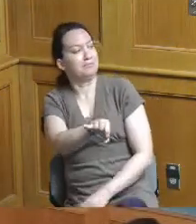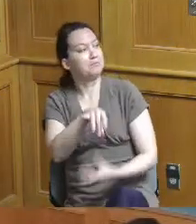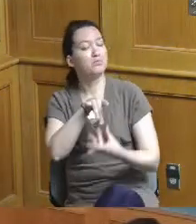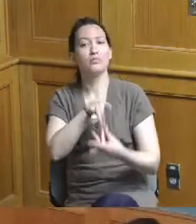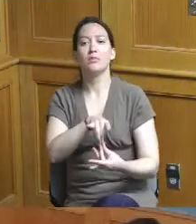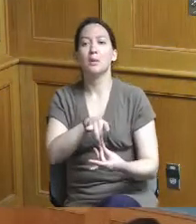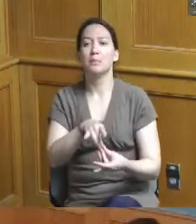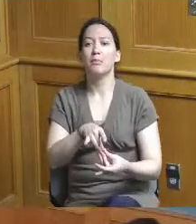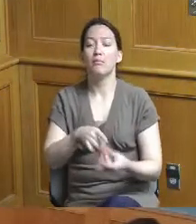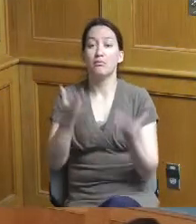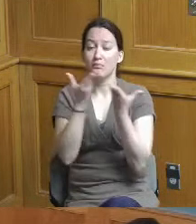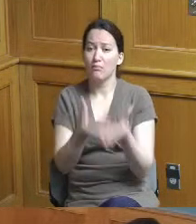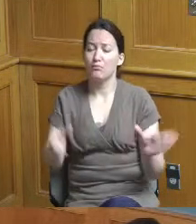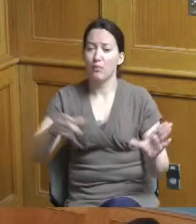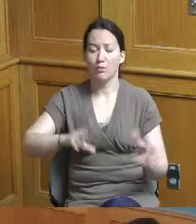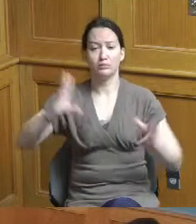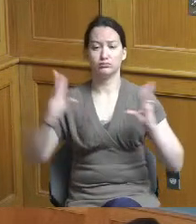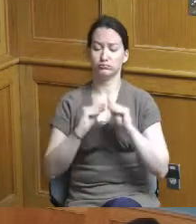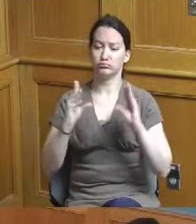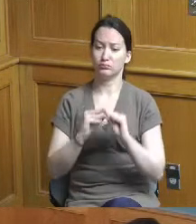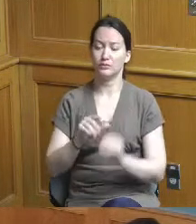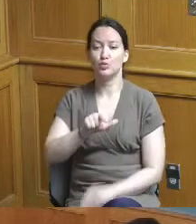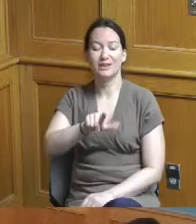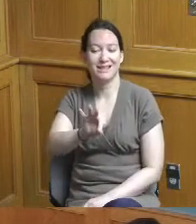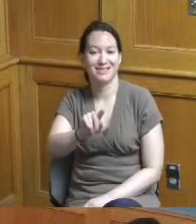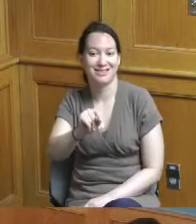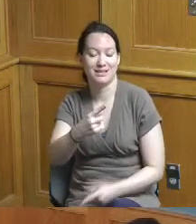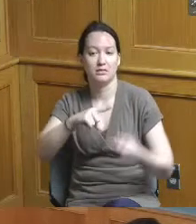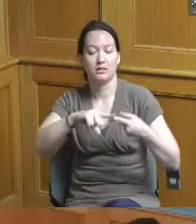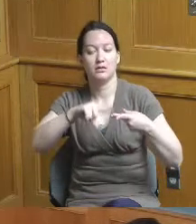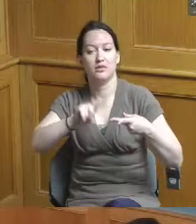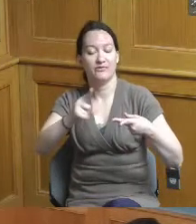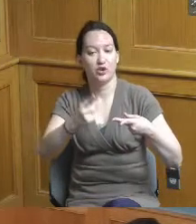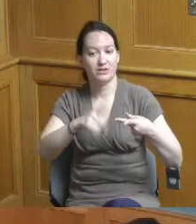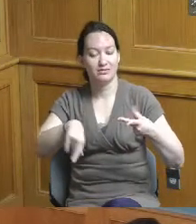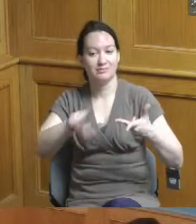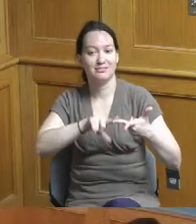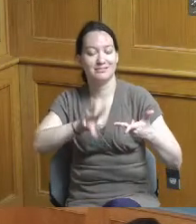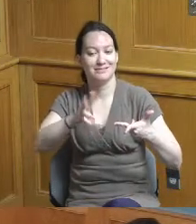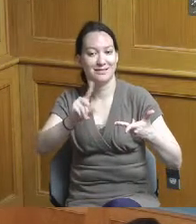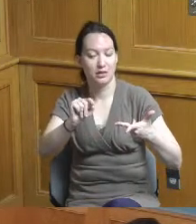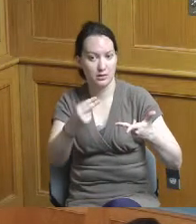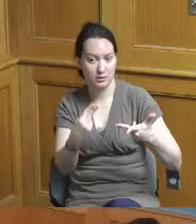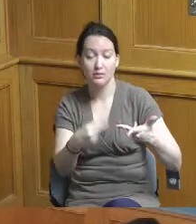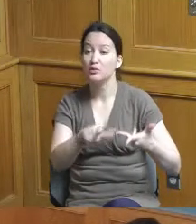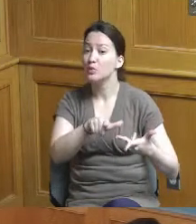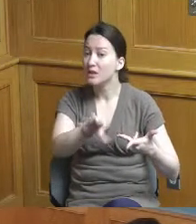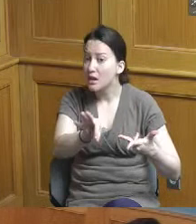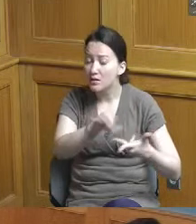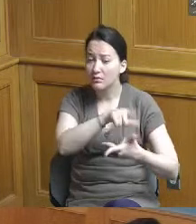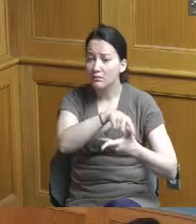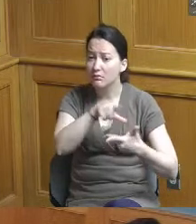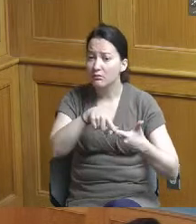to the public hearings that are coming up the 29th the 1st and the 6th the 29th and the first will be